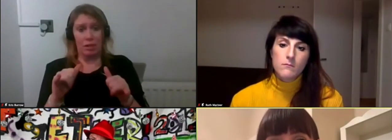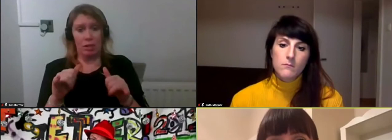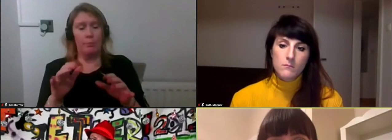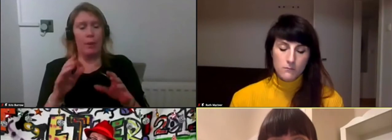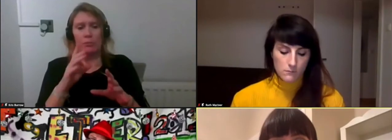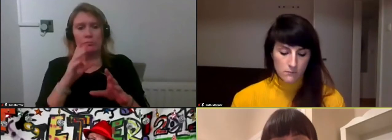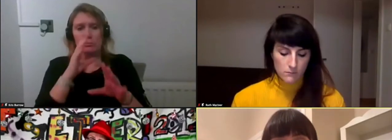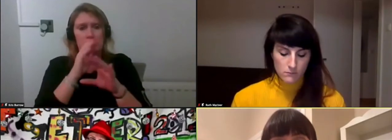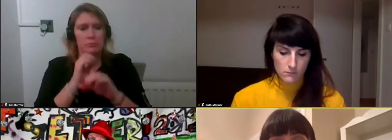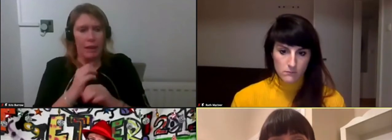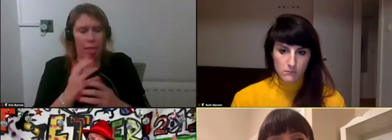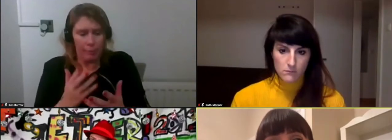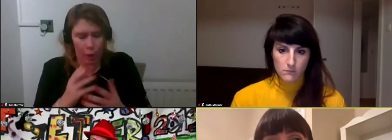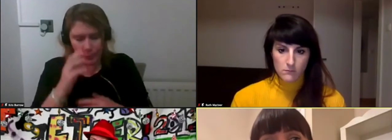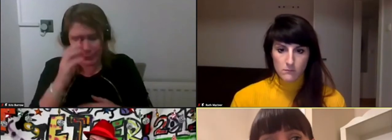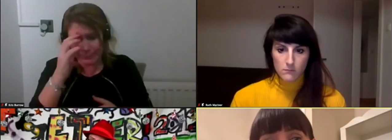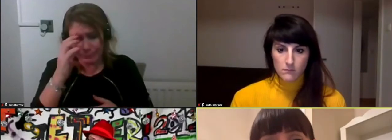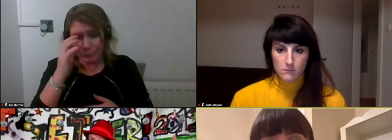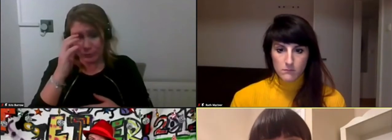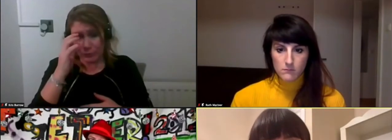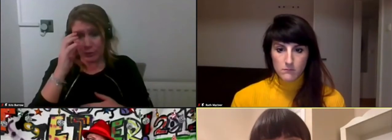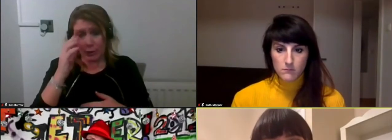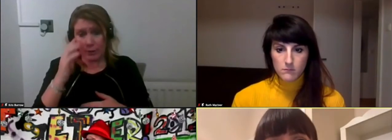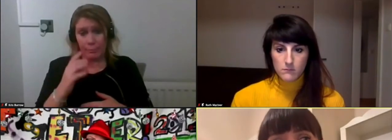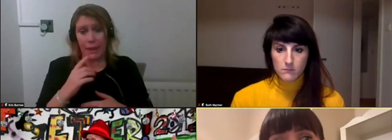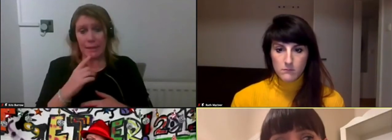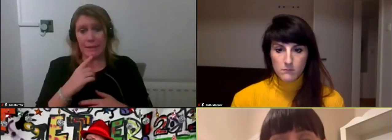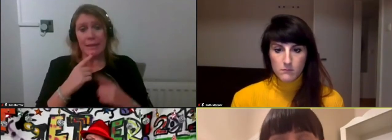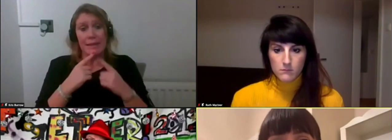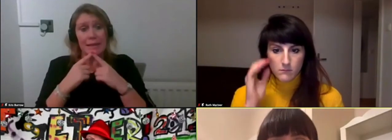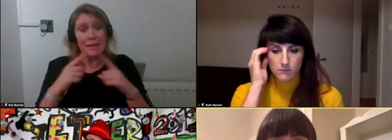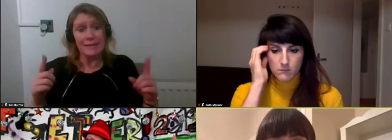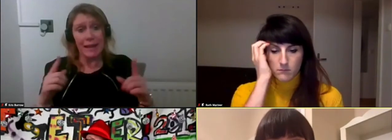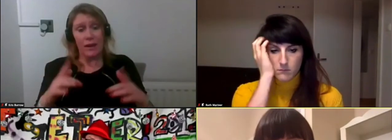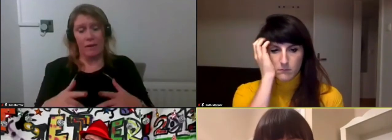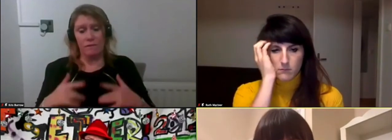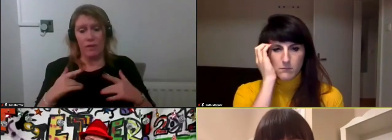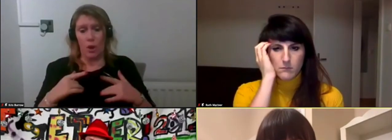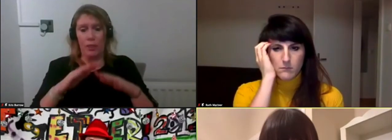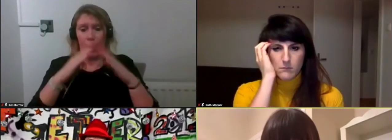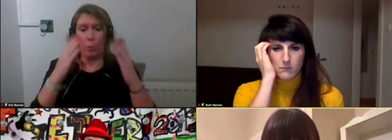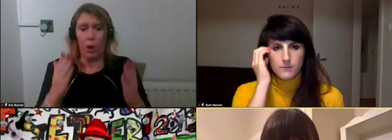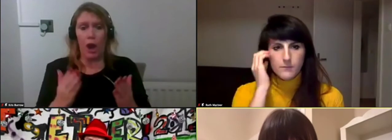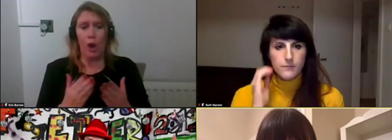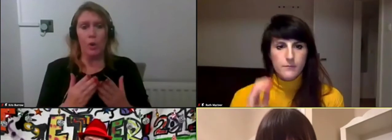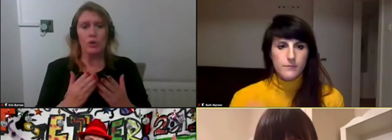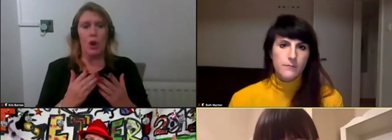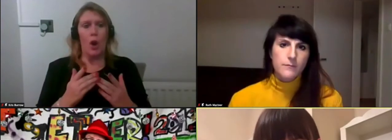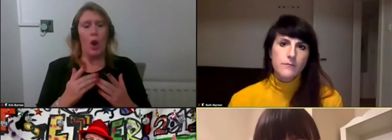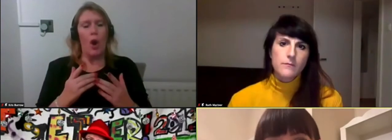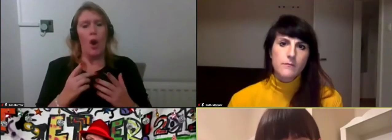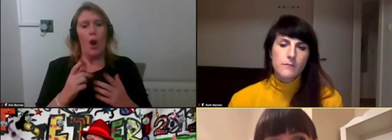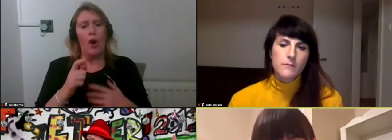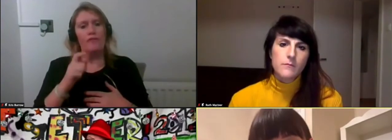now, but just to say yes, I think the world of classical music is finely beginning to explore these things. We are